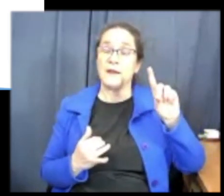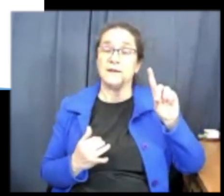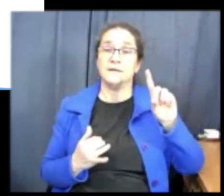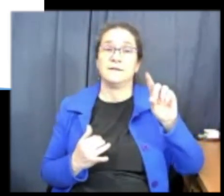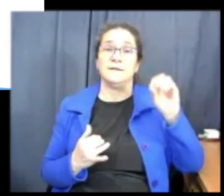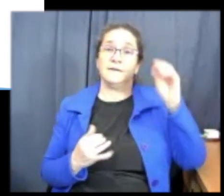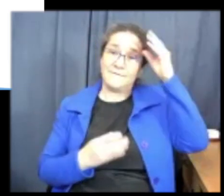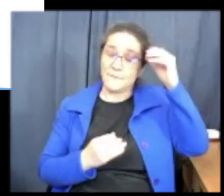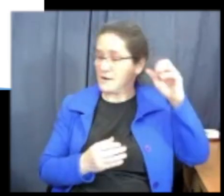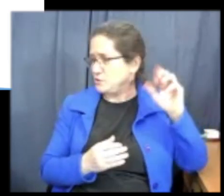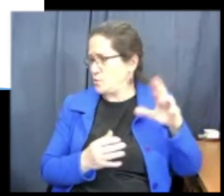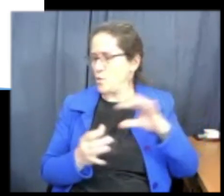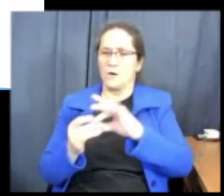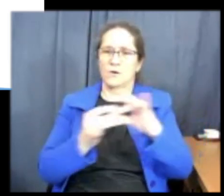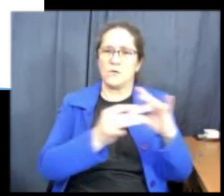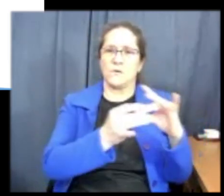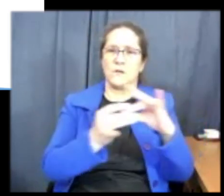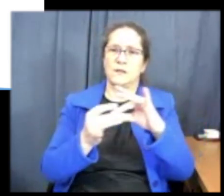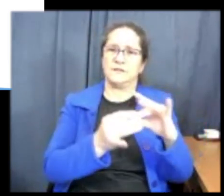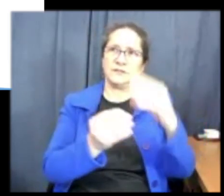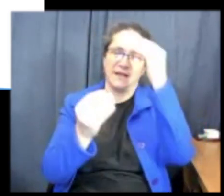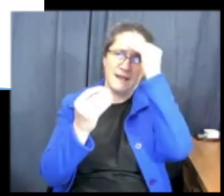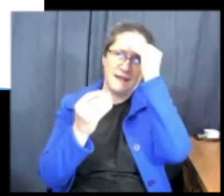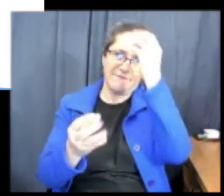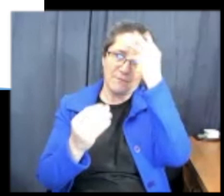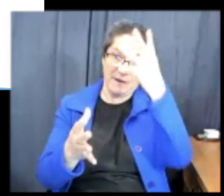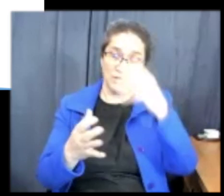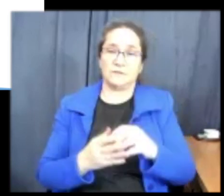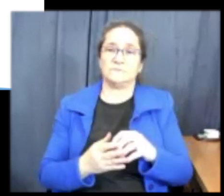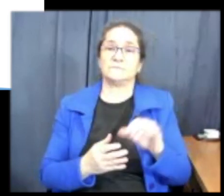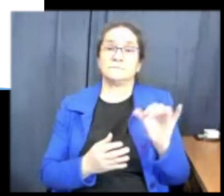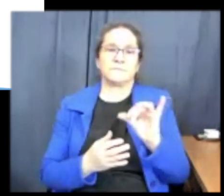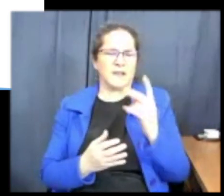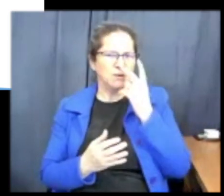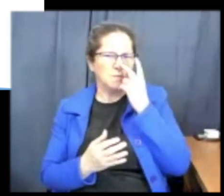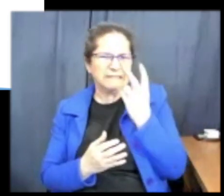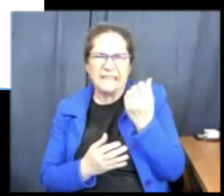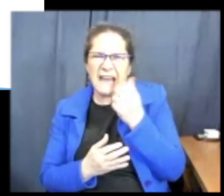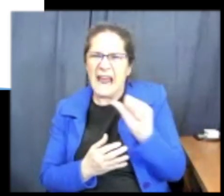We're going to ask questions of the team, like did we see any irregular spikes somewhere?